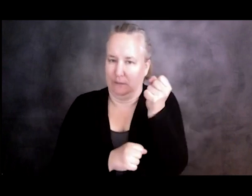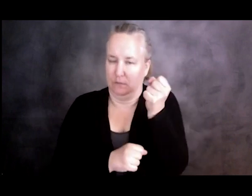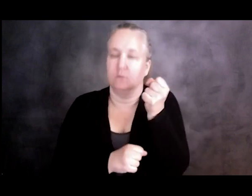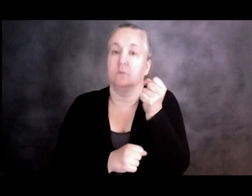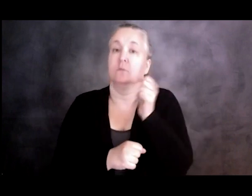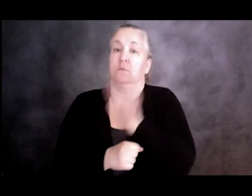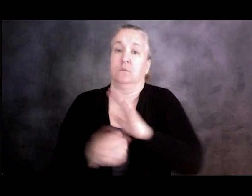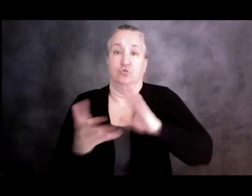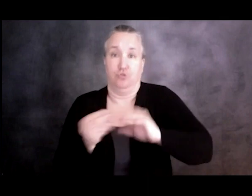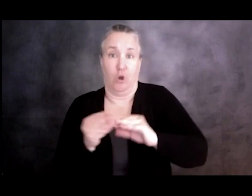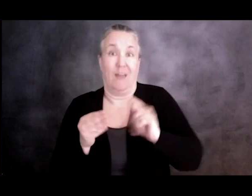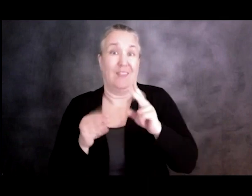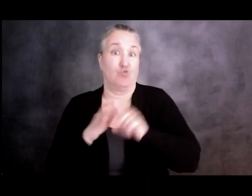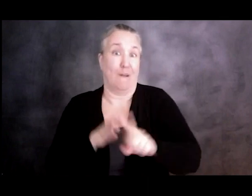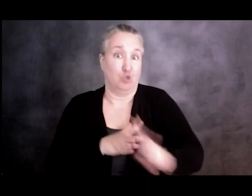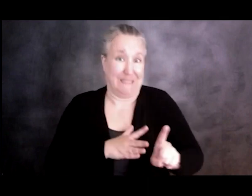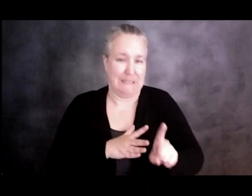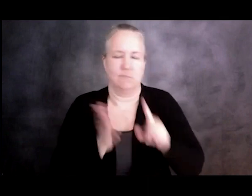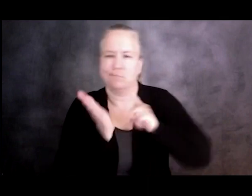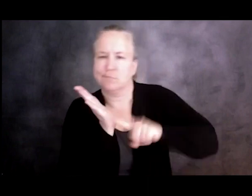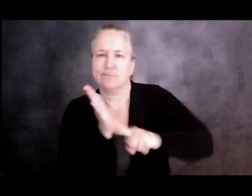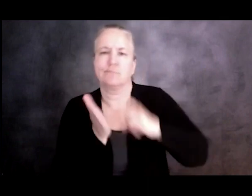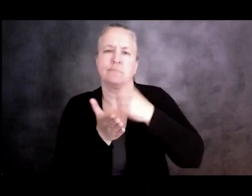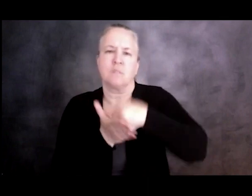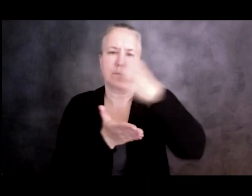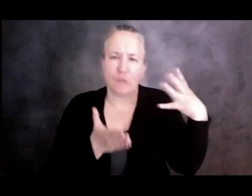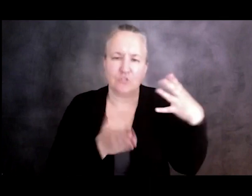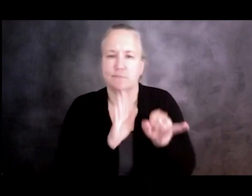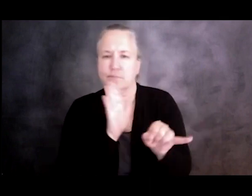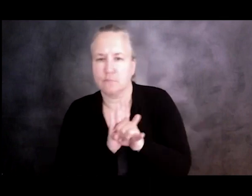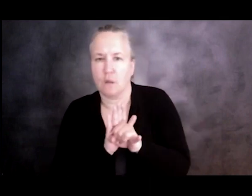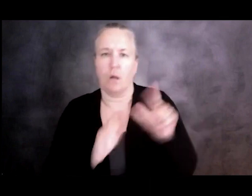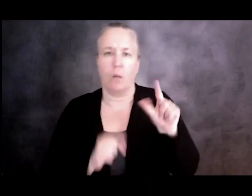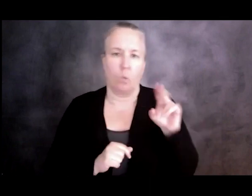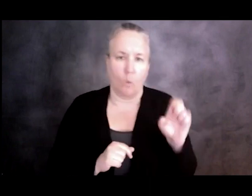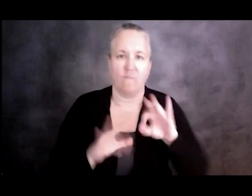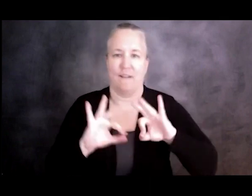explores questions of immigration, identity, love, and family.